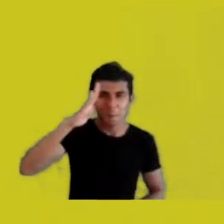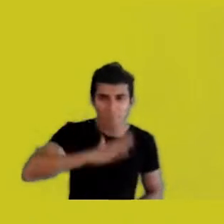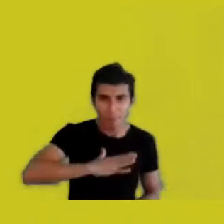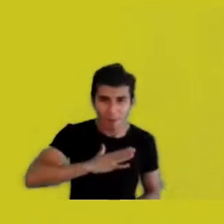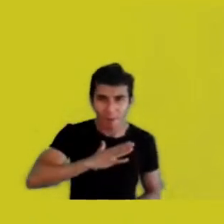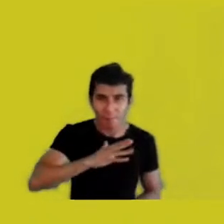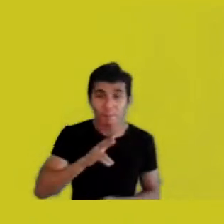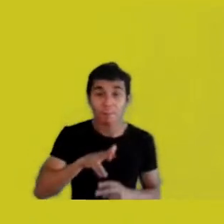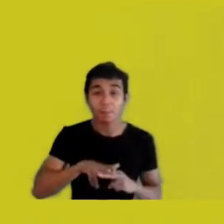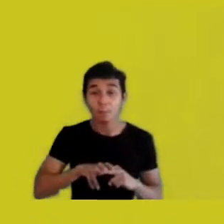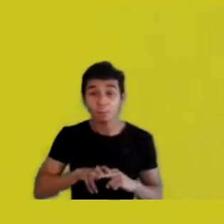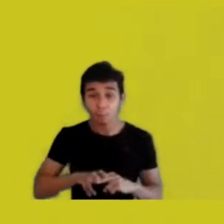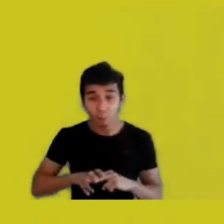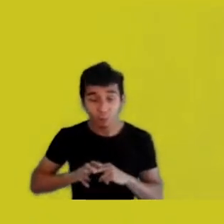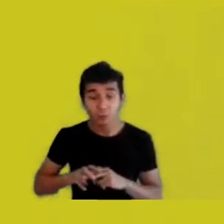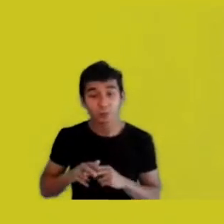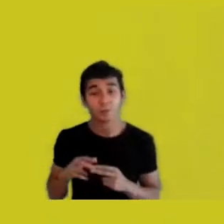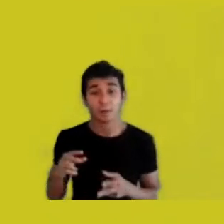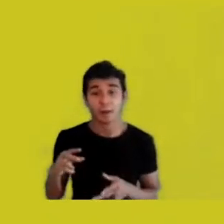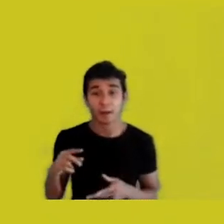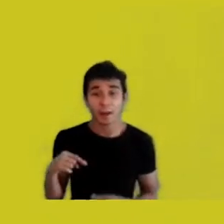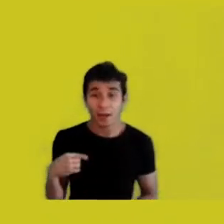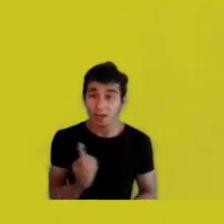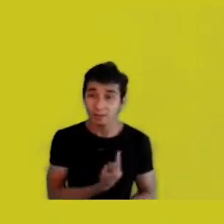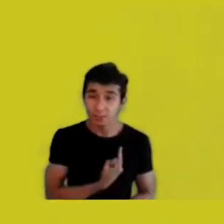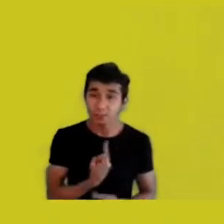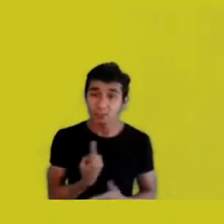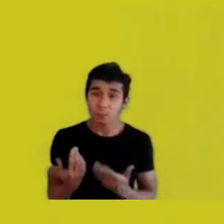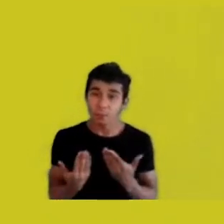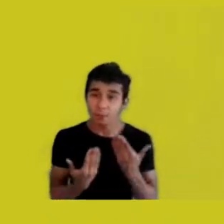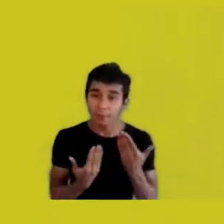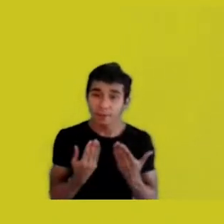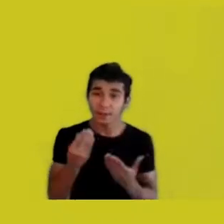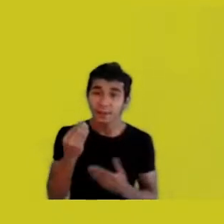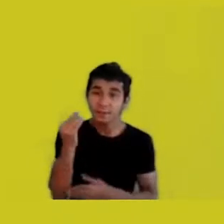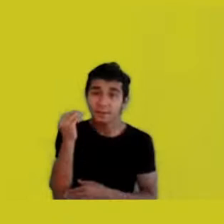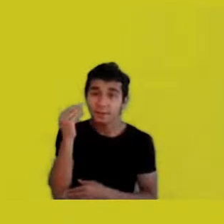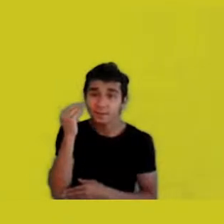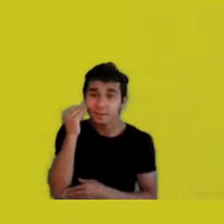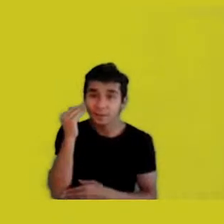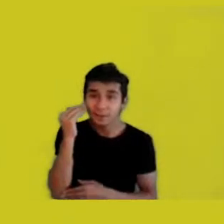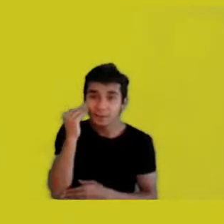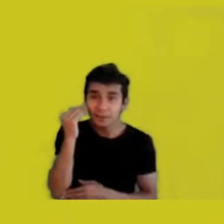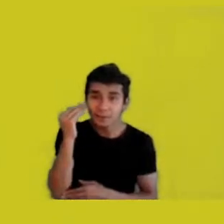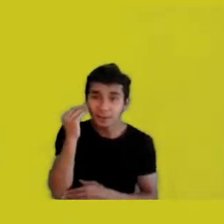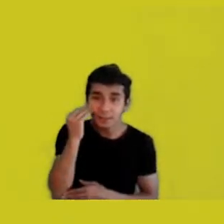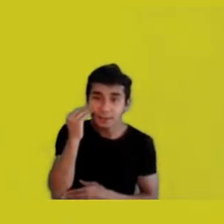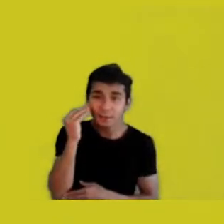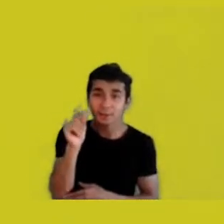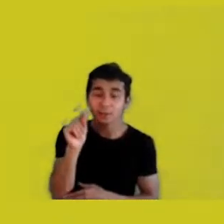to this morally neutral dimension